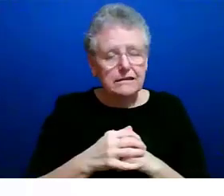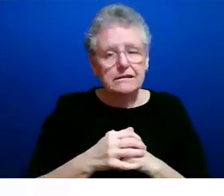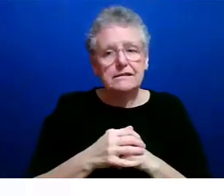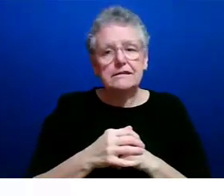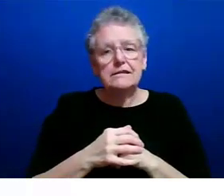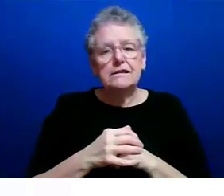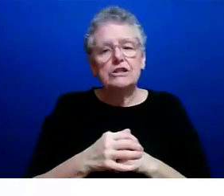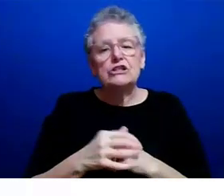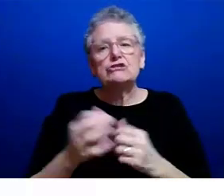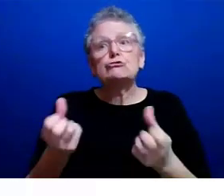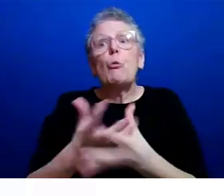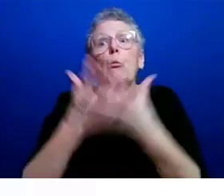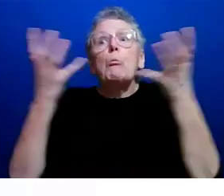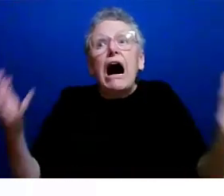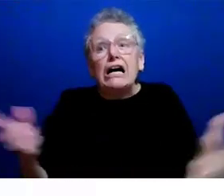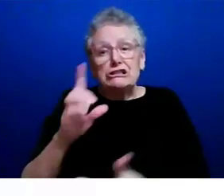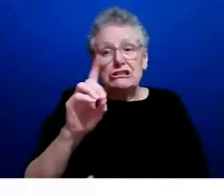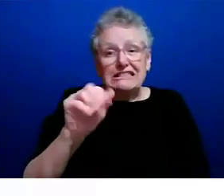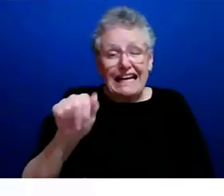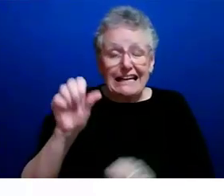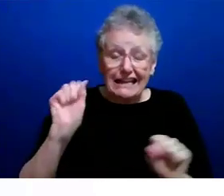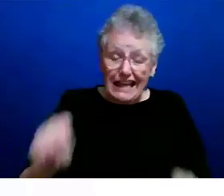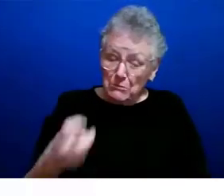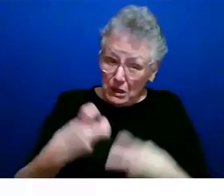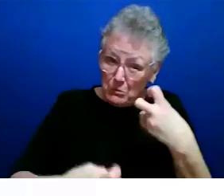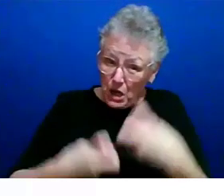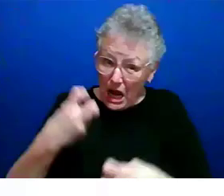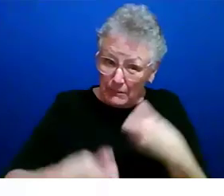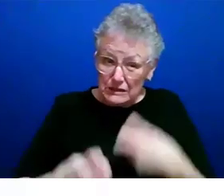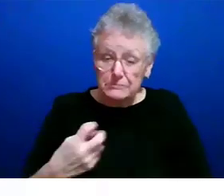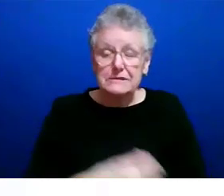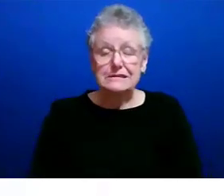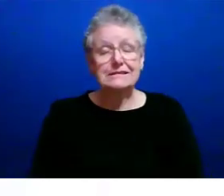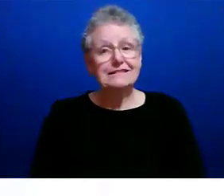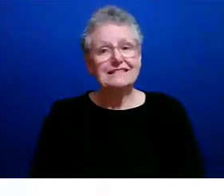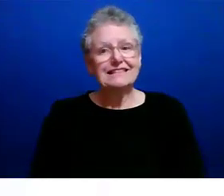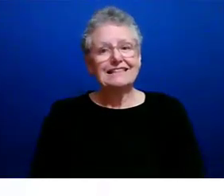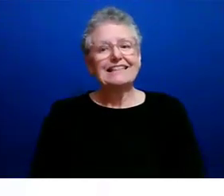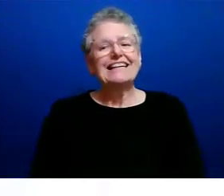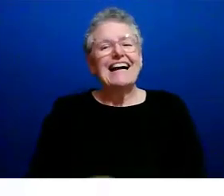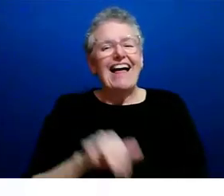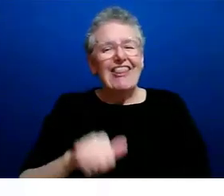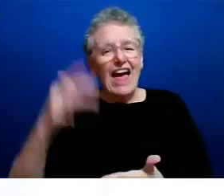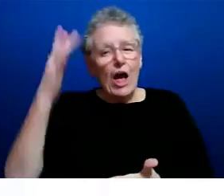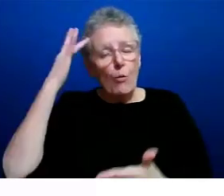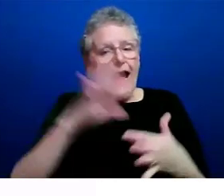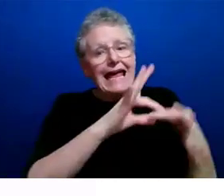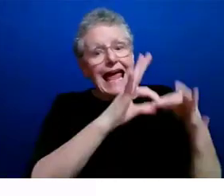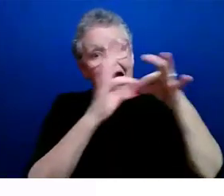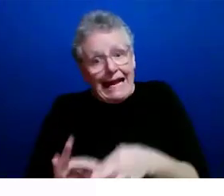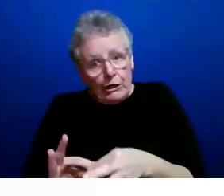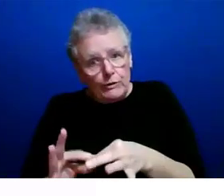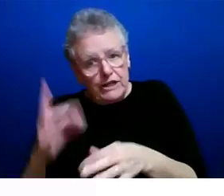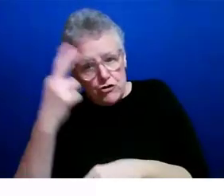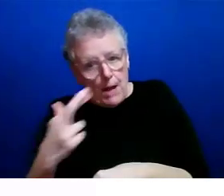Too much data can be a real problem. This is why anchoring to the purpose and decisions